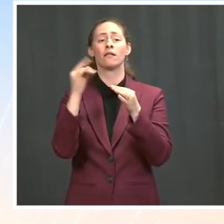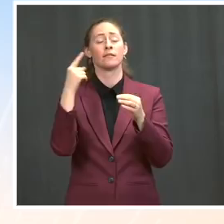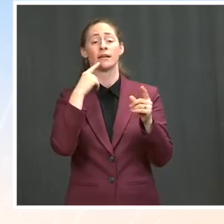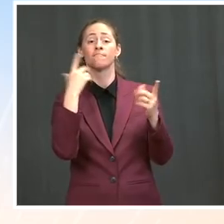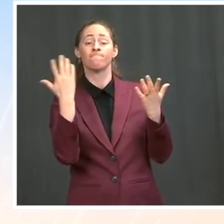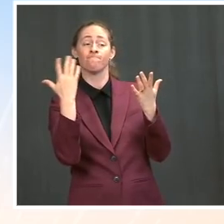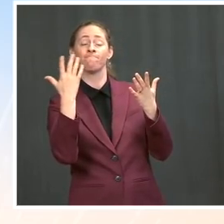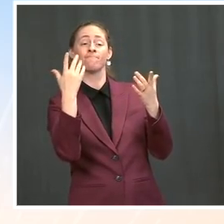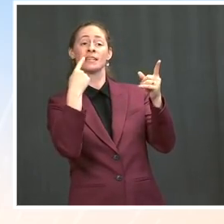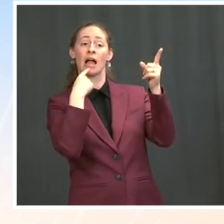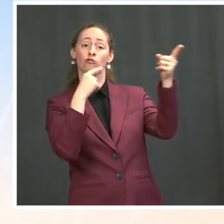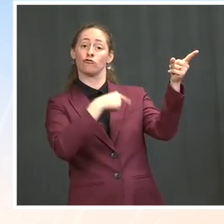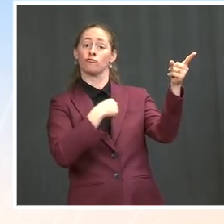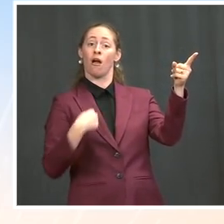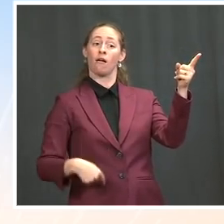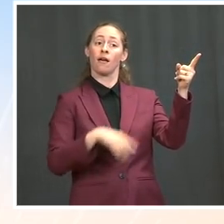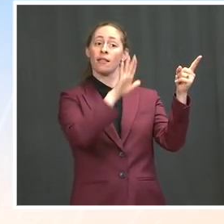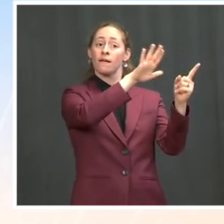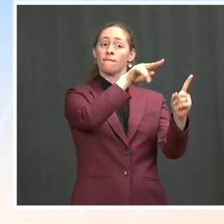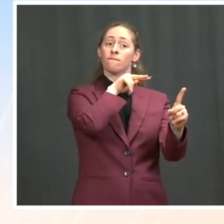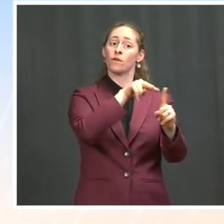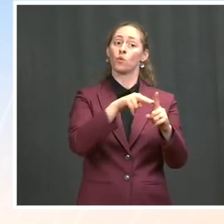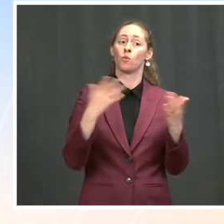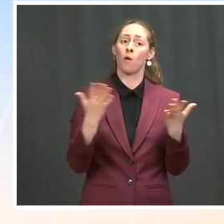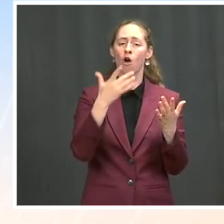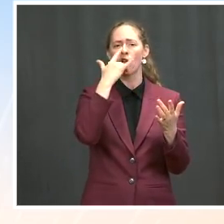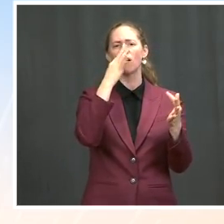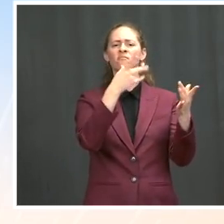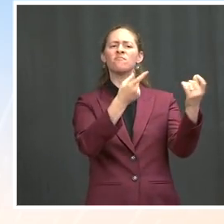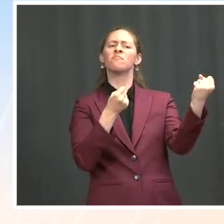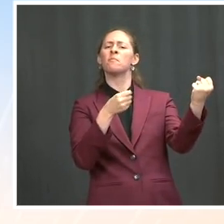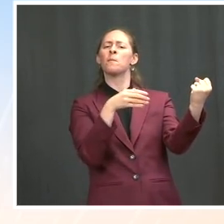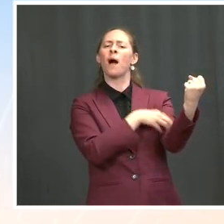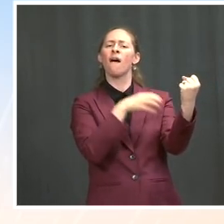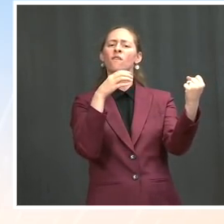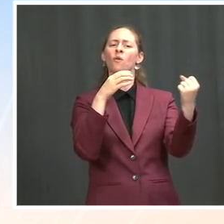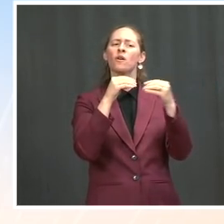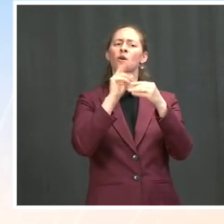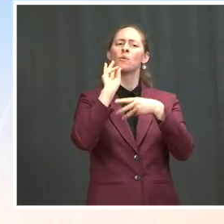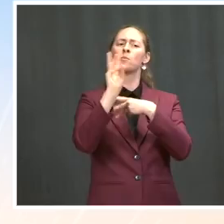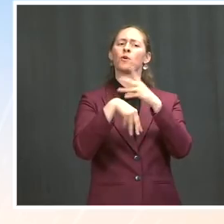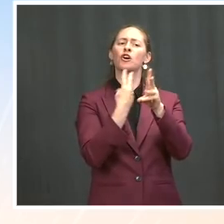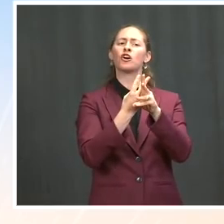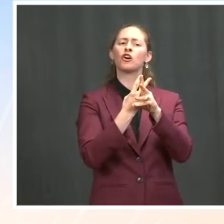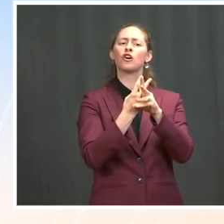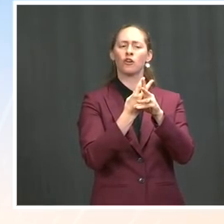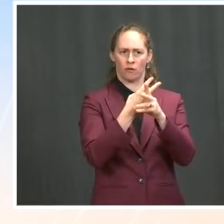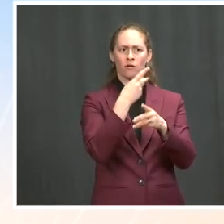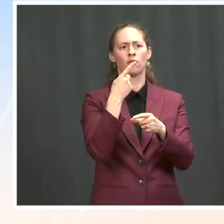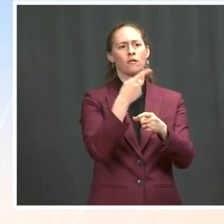And they -- they are not looking to have the global community align against them. The Press: And then, on infrastructure,